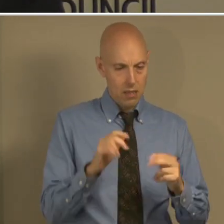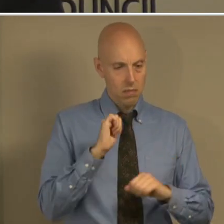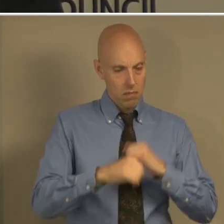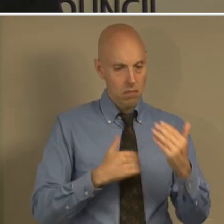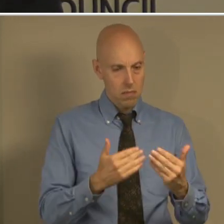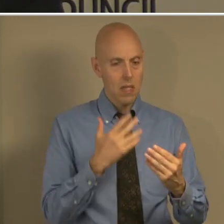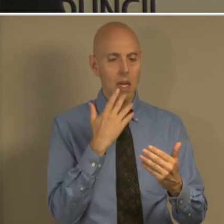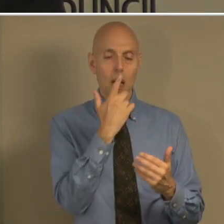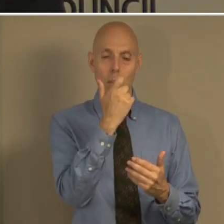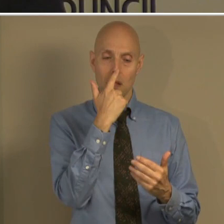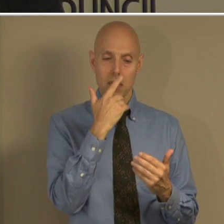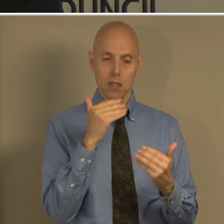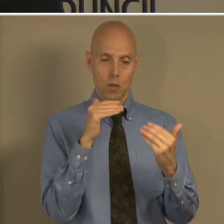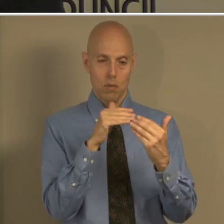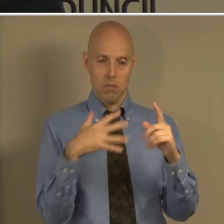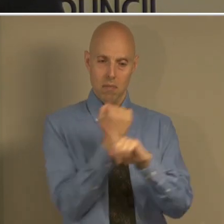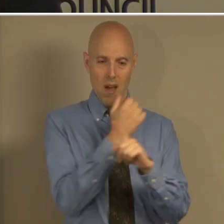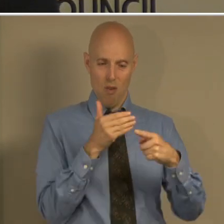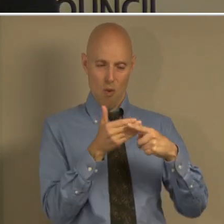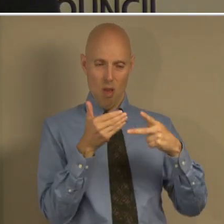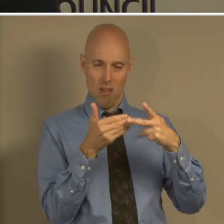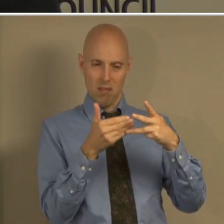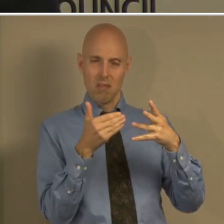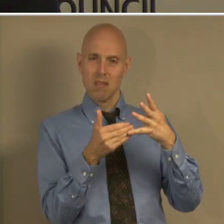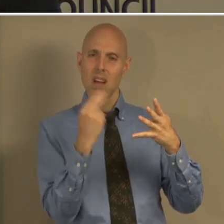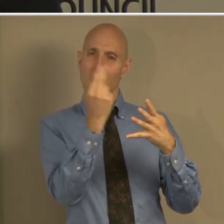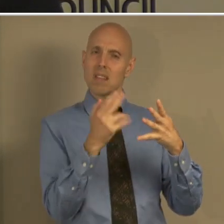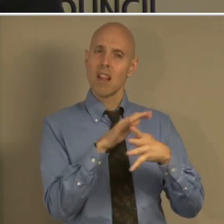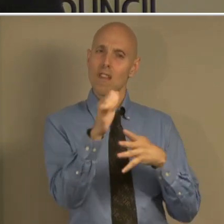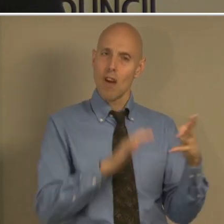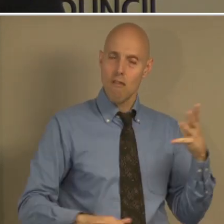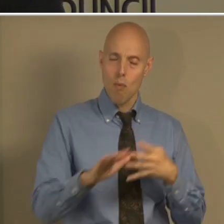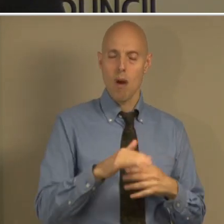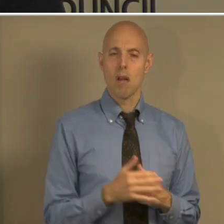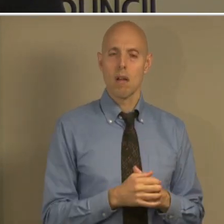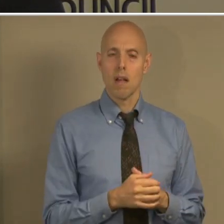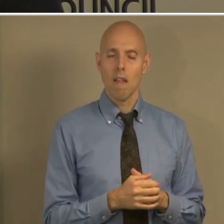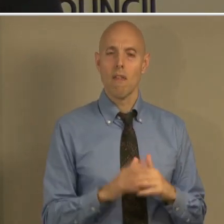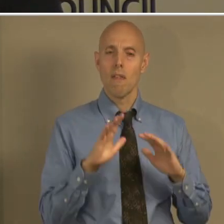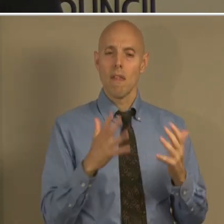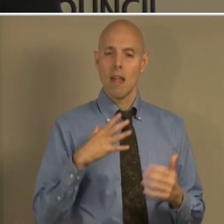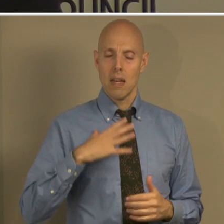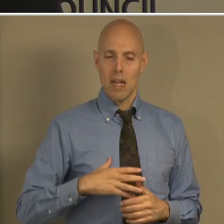to deliver against the bills in great art and culture for everyone. And then we had to do a 3D chess exercise